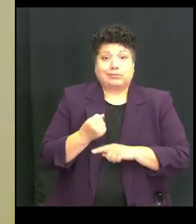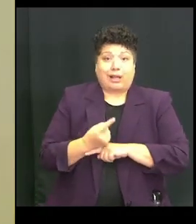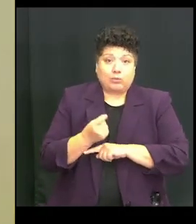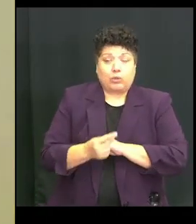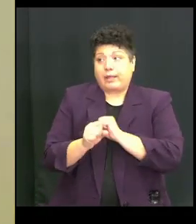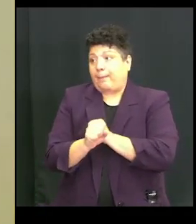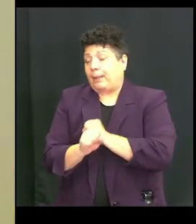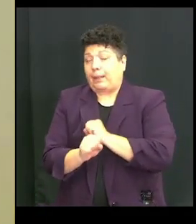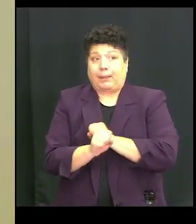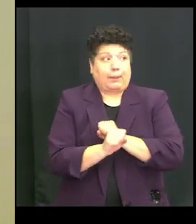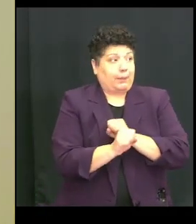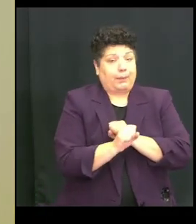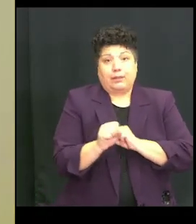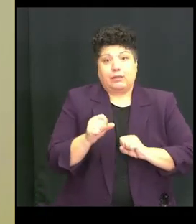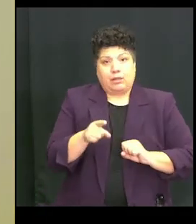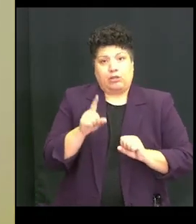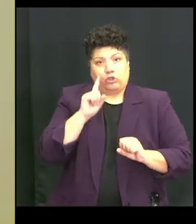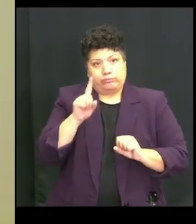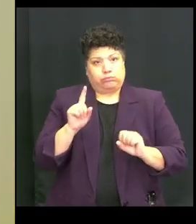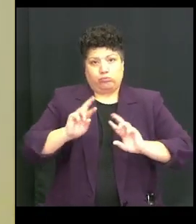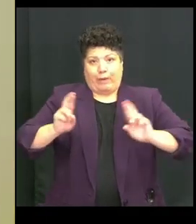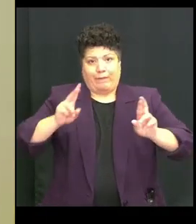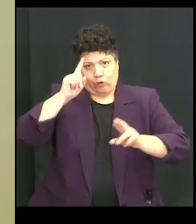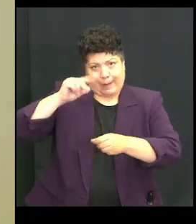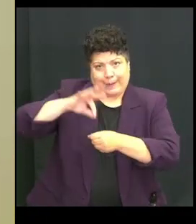The parties are always in election mode for obvious reasons.